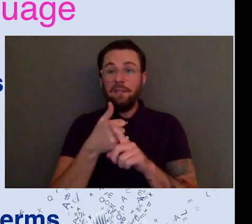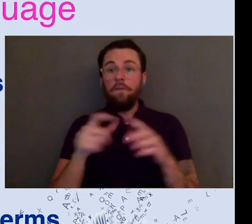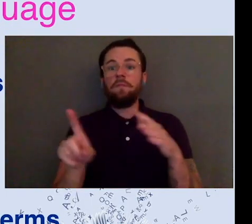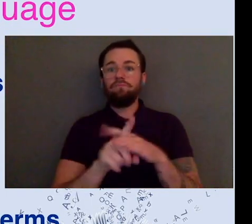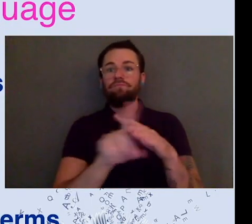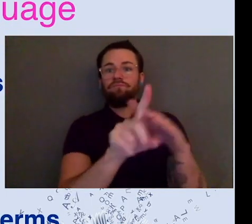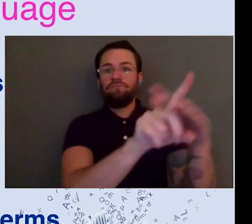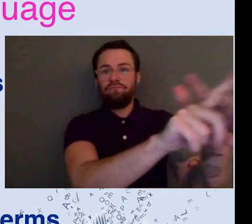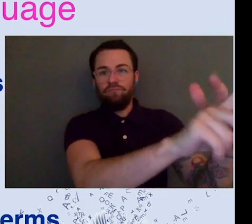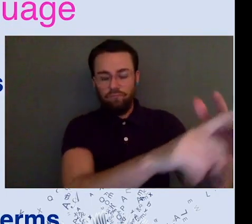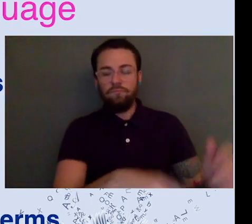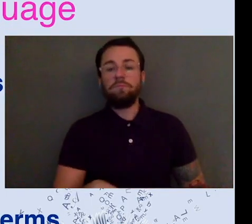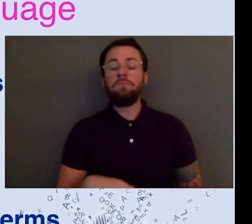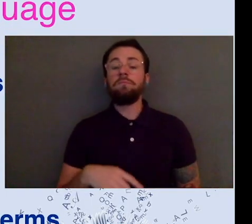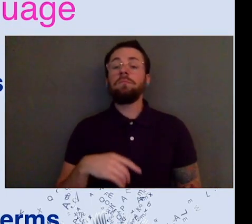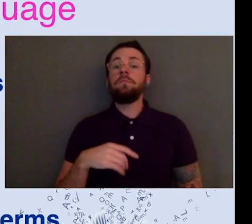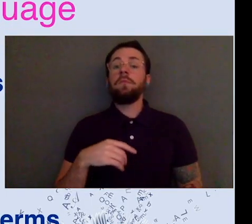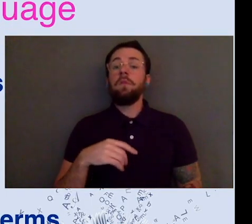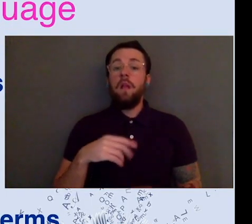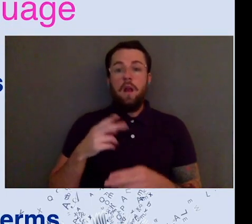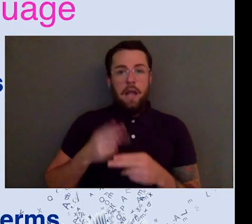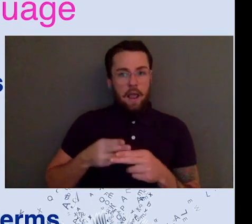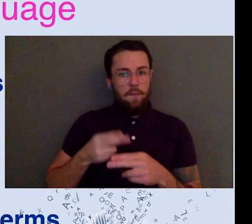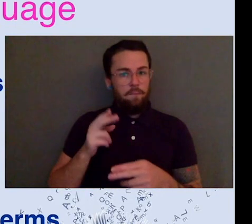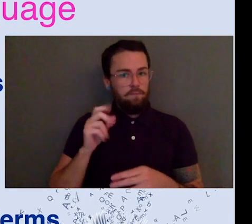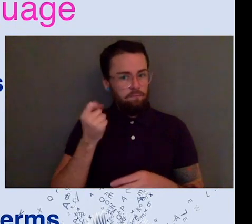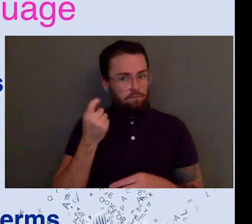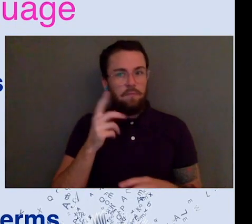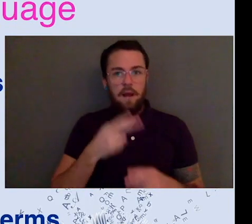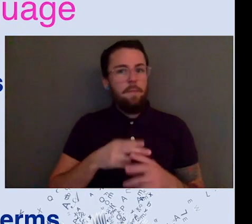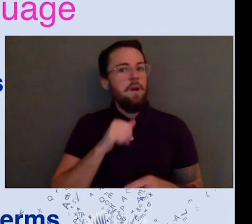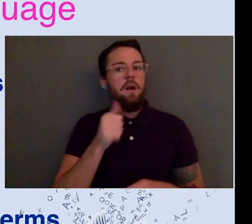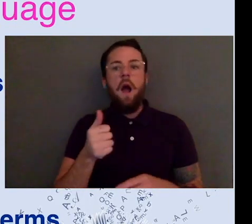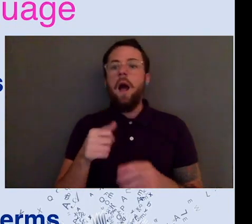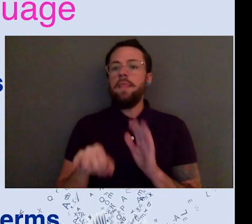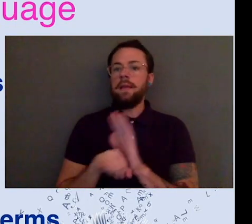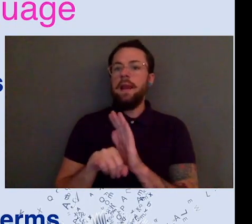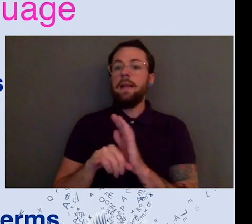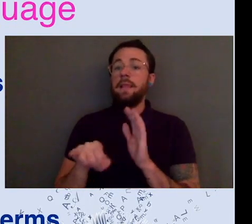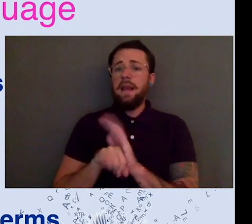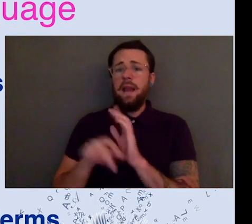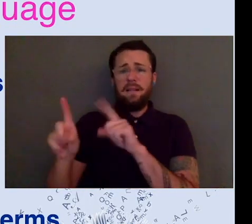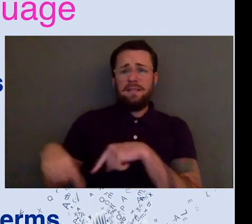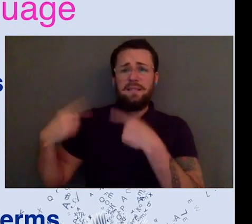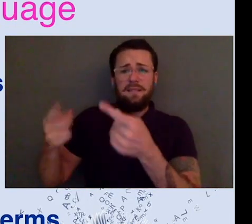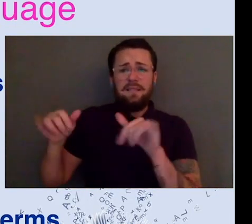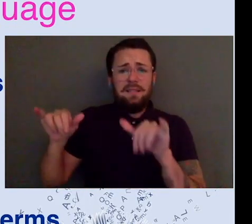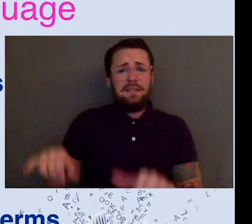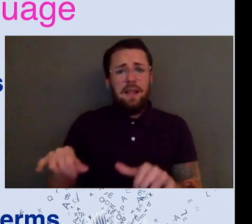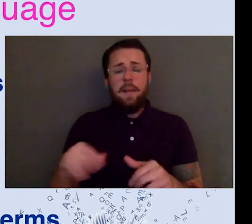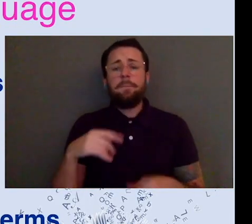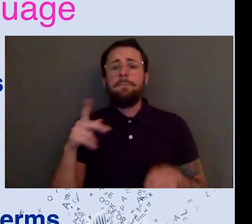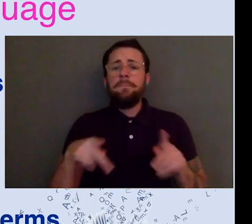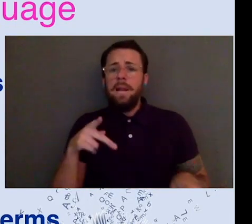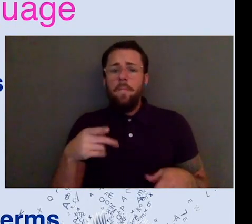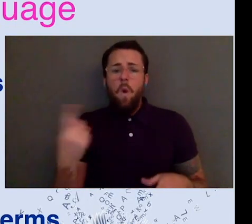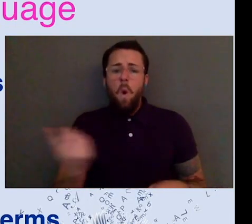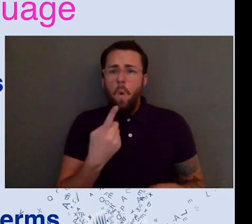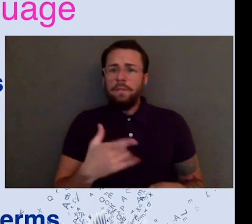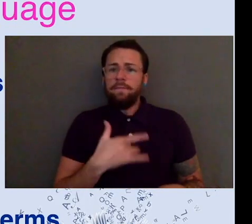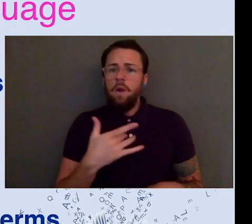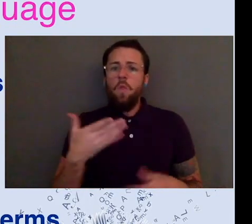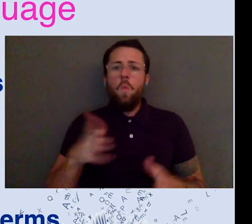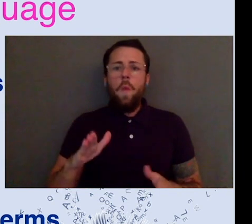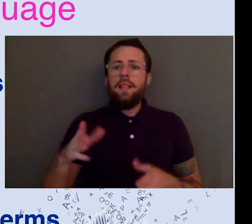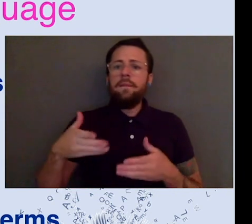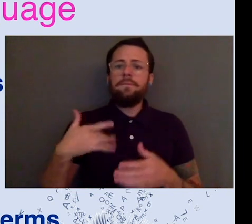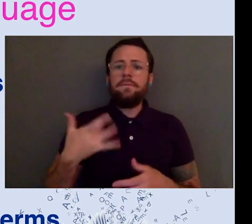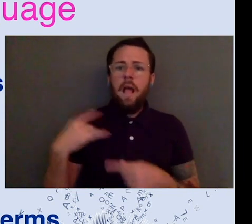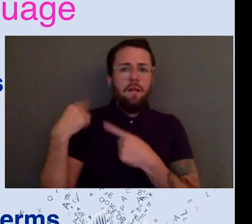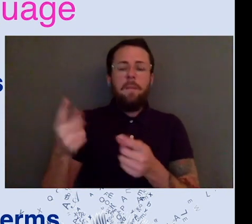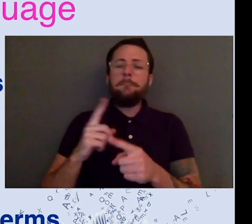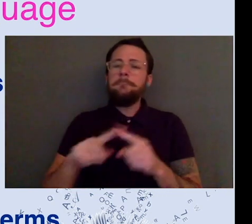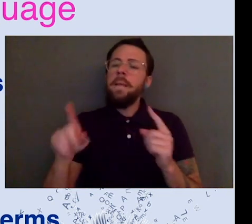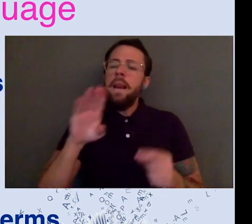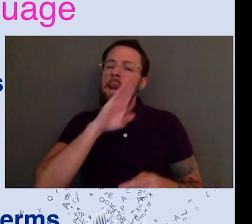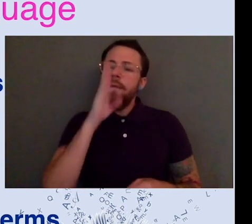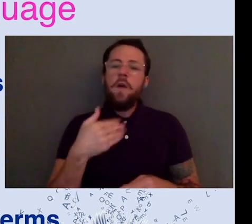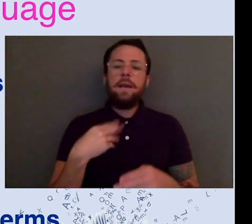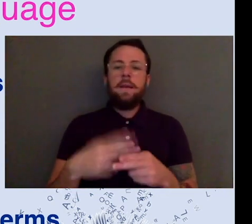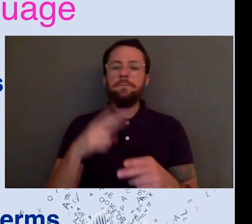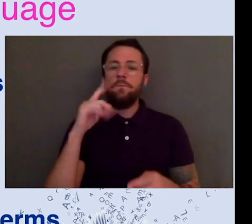Especially when it comes to different identities.